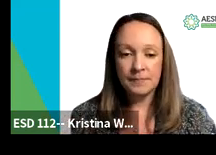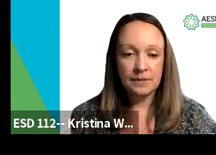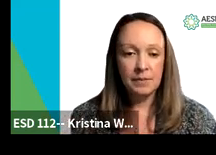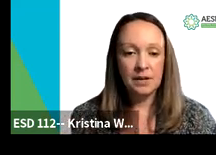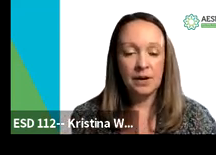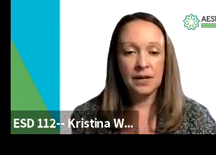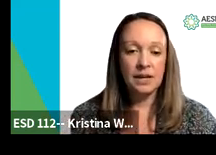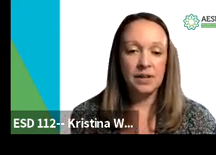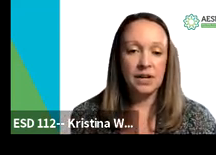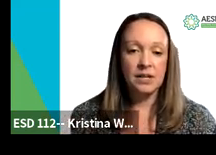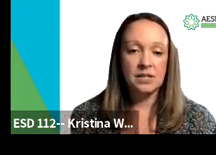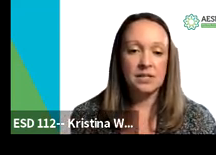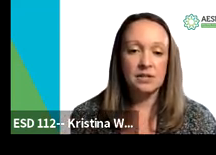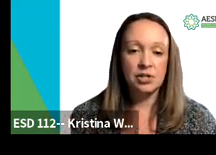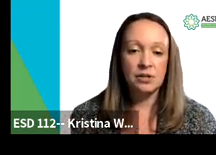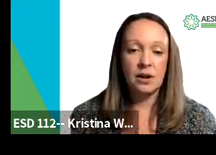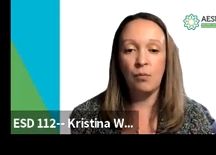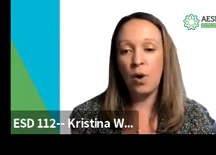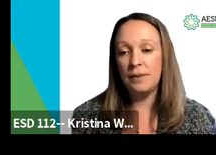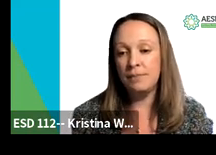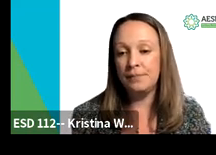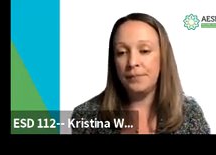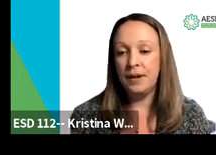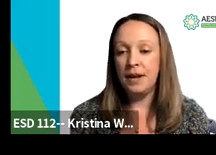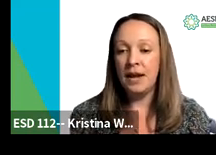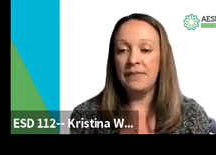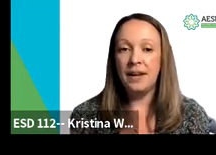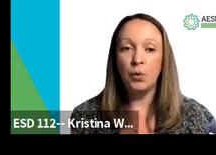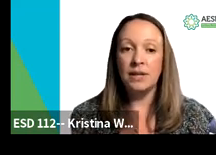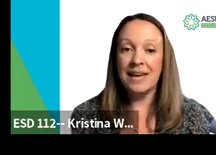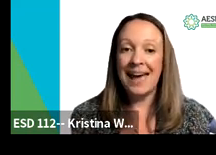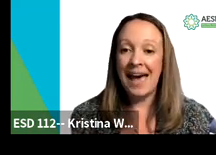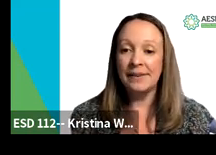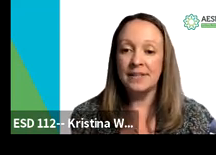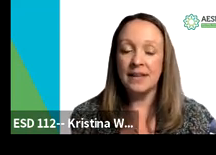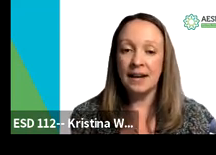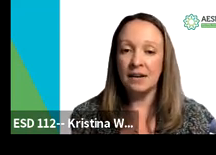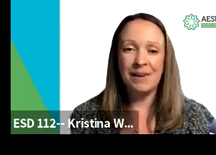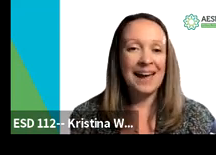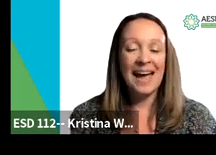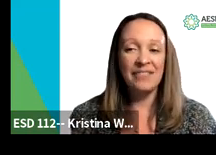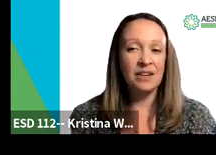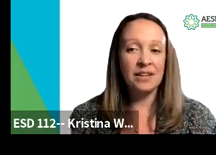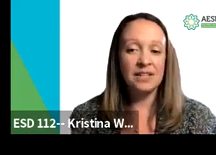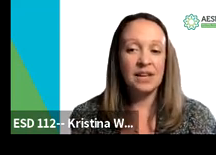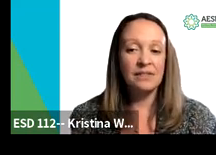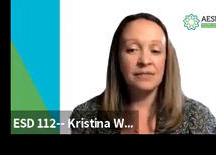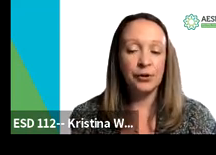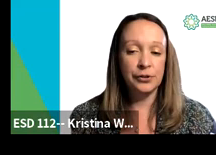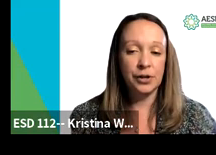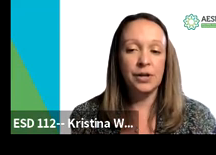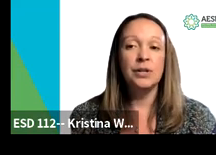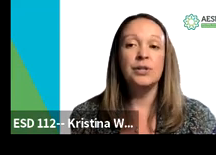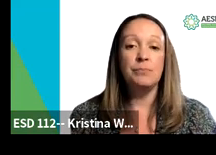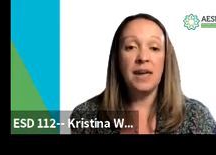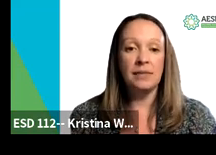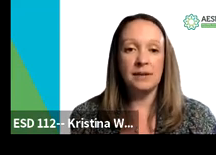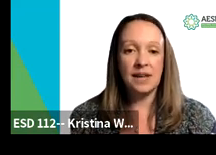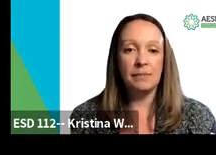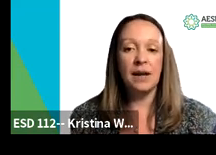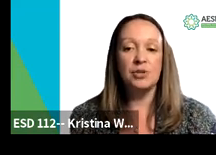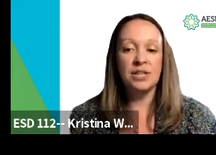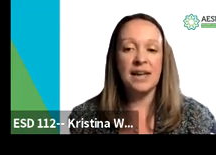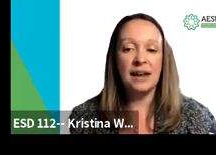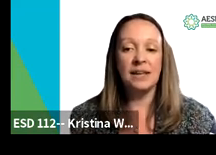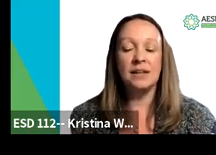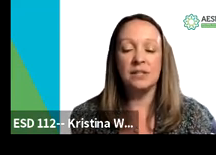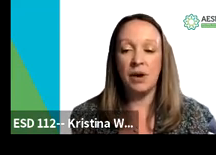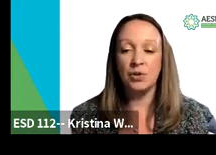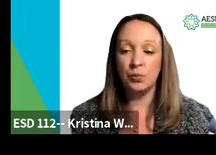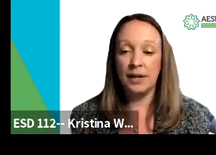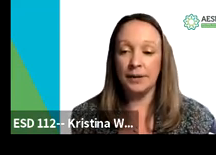ESD 112-- Kristina Wambold: So I'm going to go ahead and given an intention of one and then I'm going to add this item. I haven't gone in further to make the assignment. I'm just adding it to the module right here.